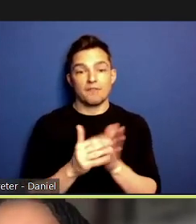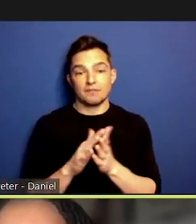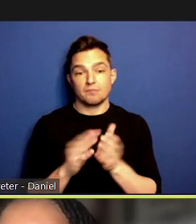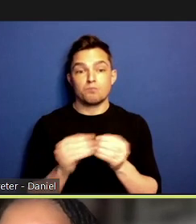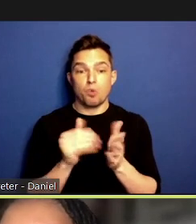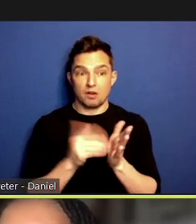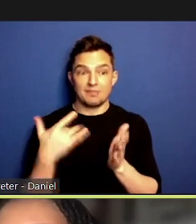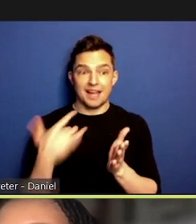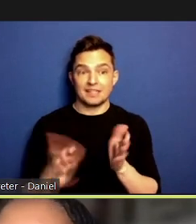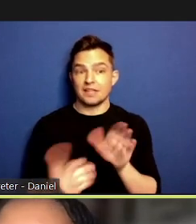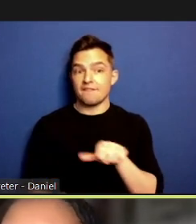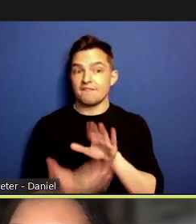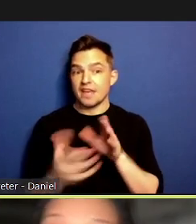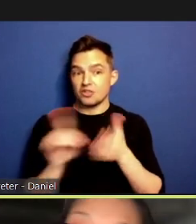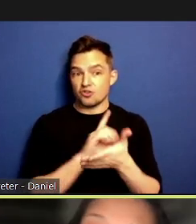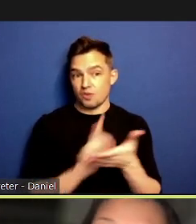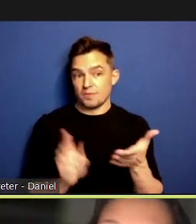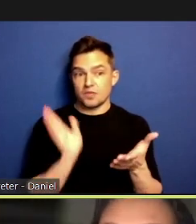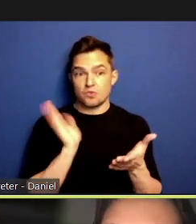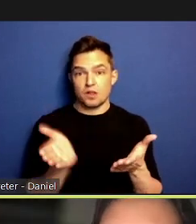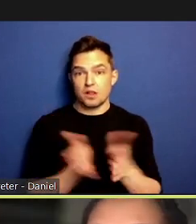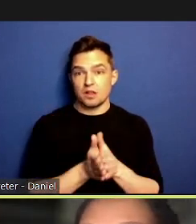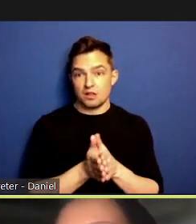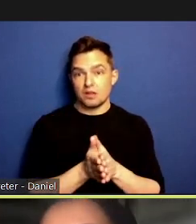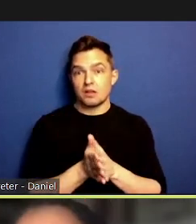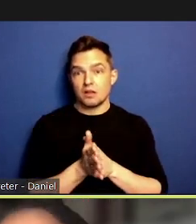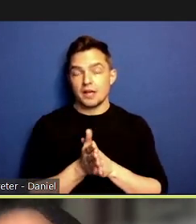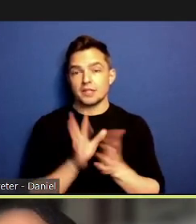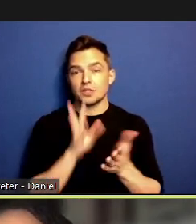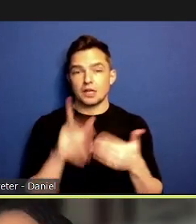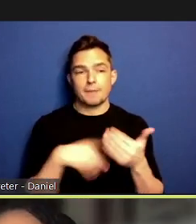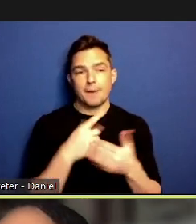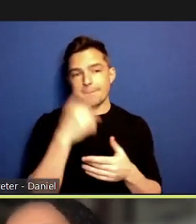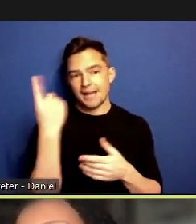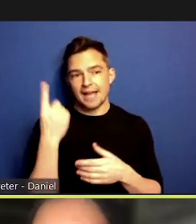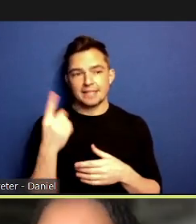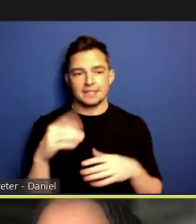and so on. And they you know, I'm talking about black youth, indigenous youths, you